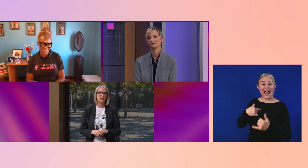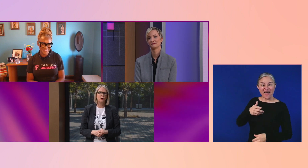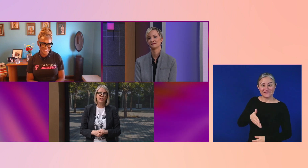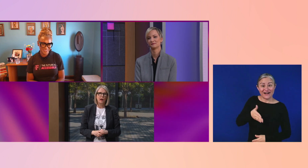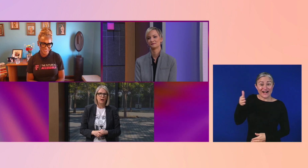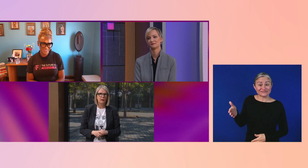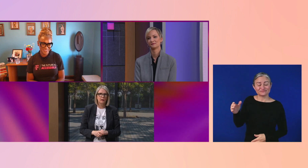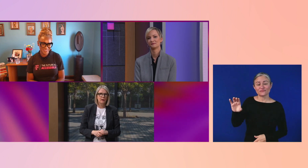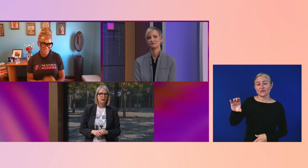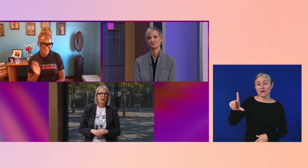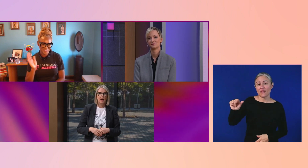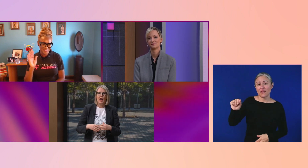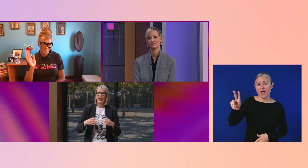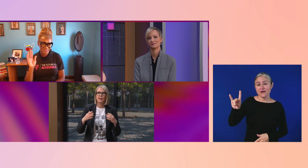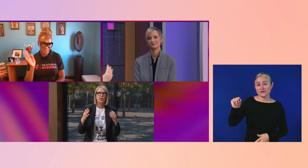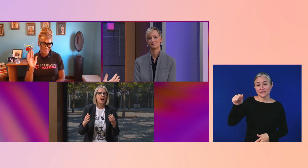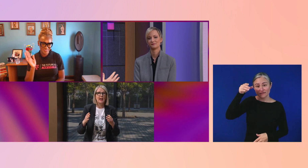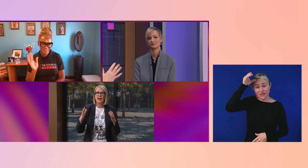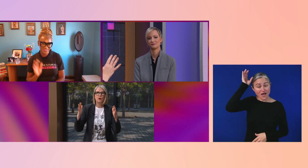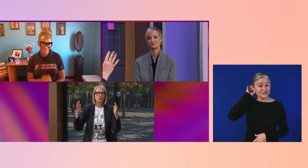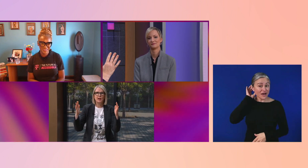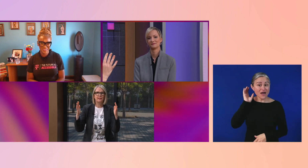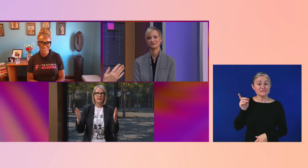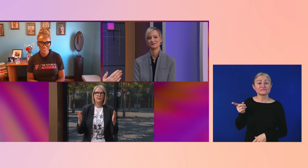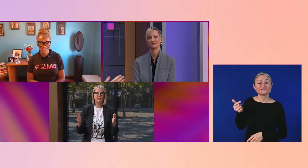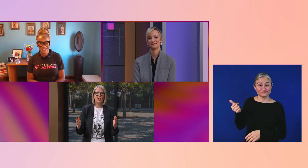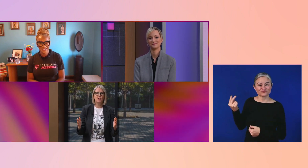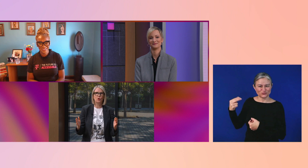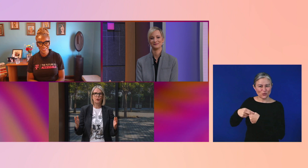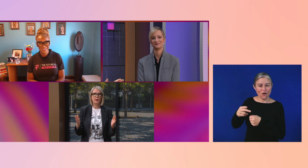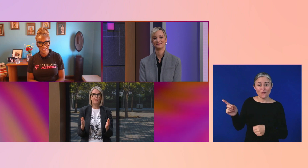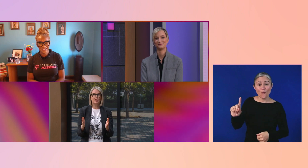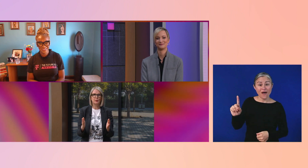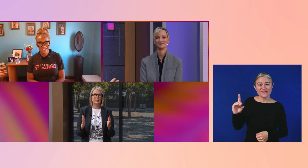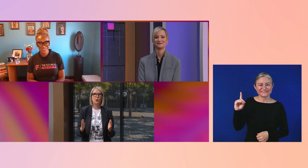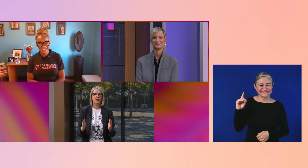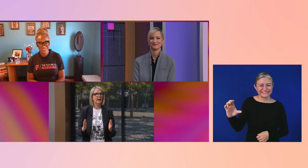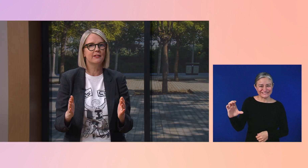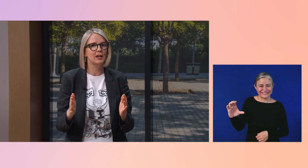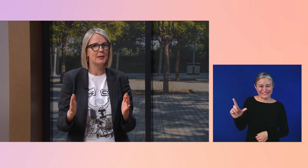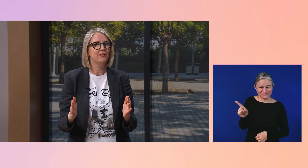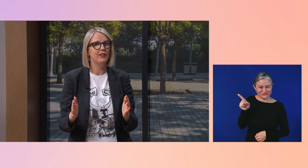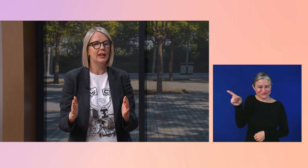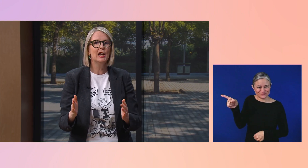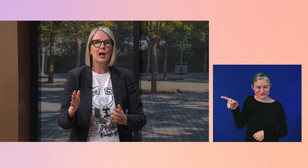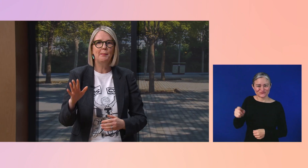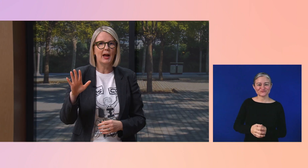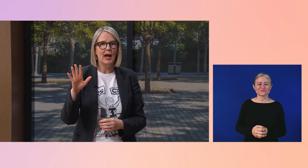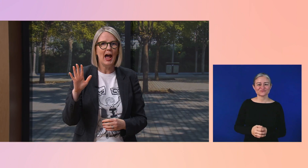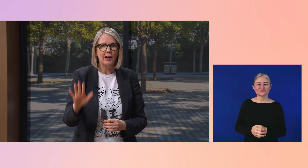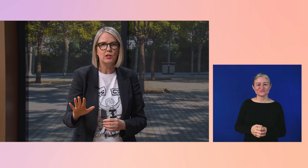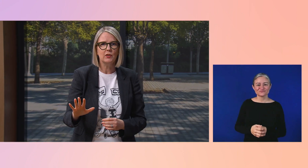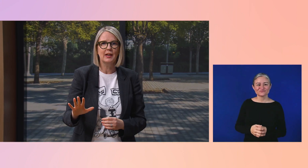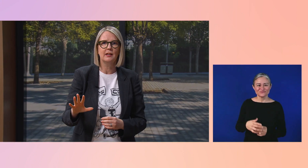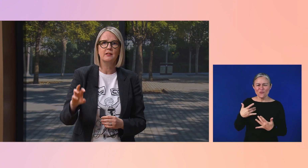Claudia, I don't want to synthesize your career into a small thing, it's going to be a feat. But how did you get into